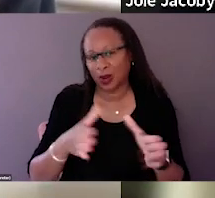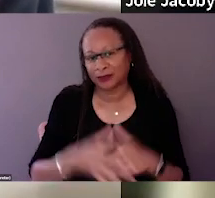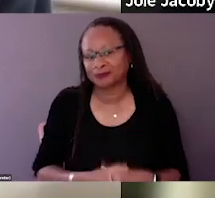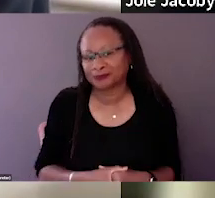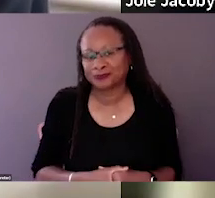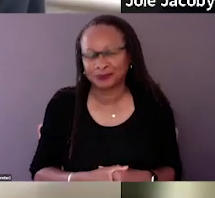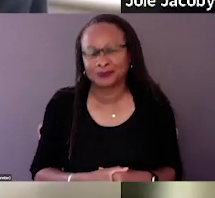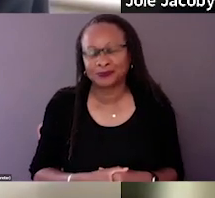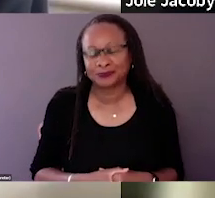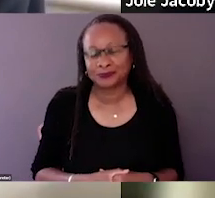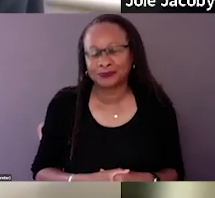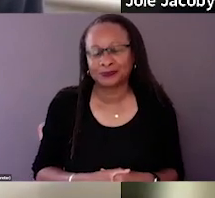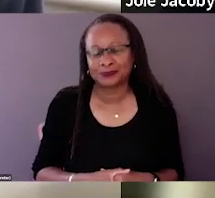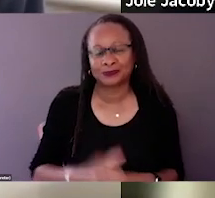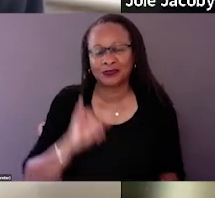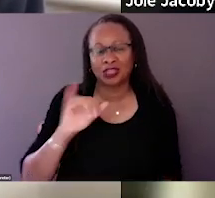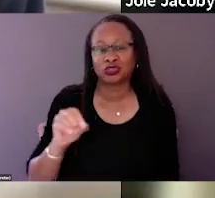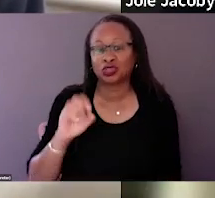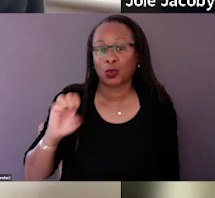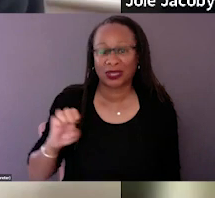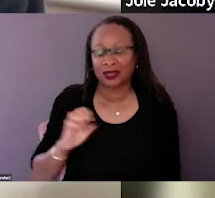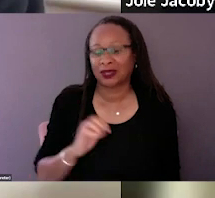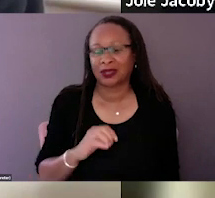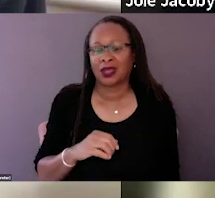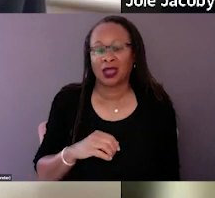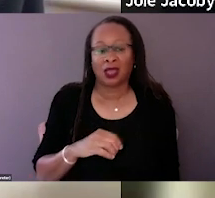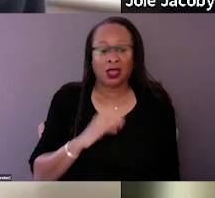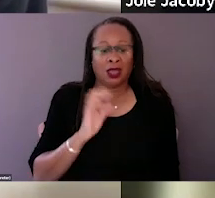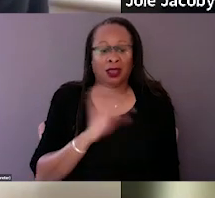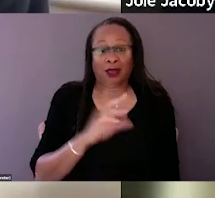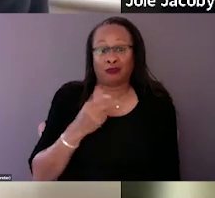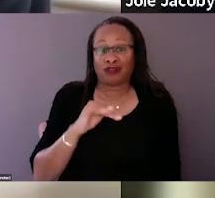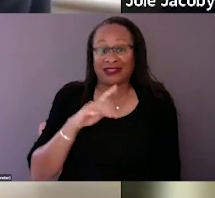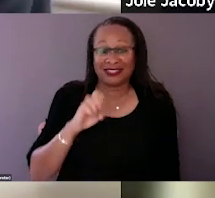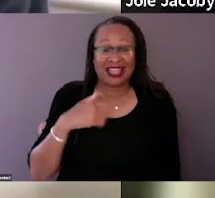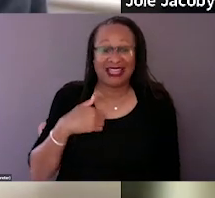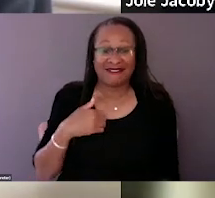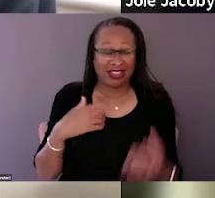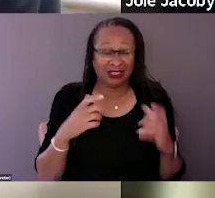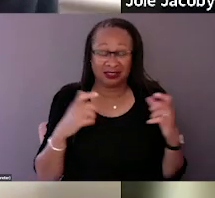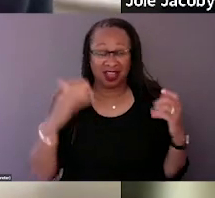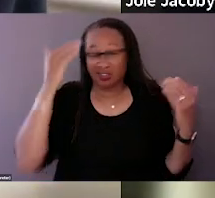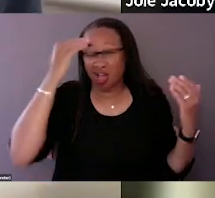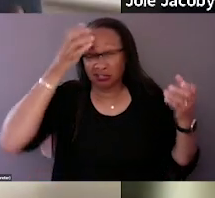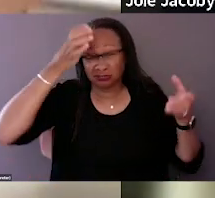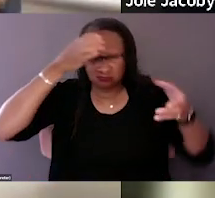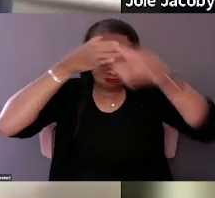And Prentice has an encyclopedic knowledge of memes and gifs that he wants to use.